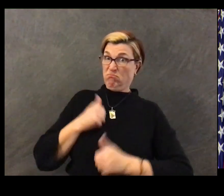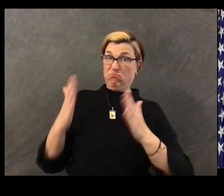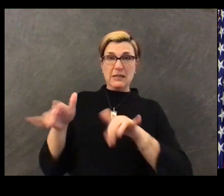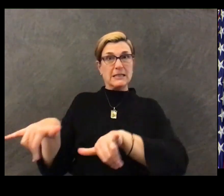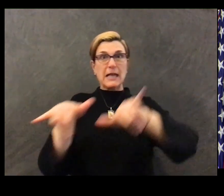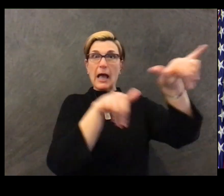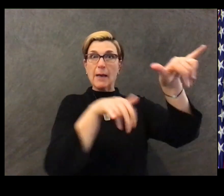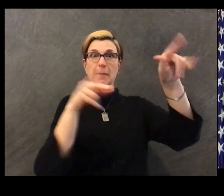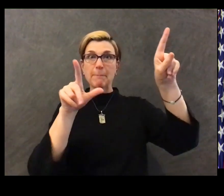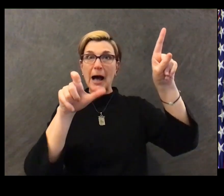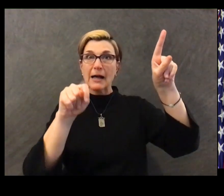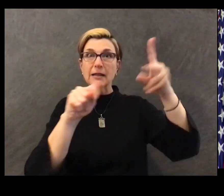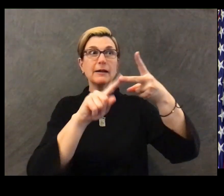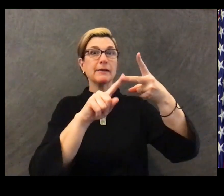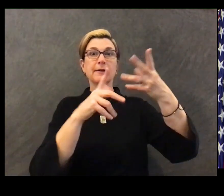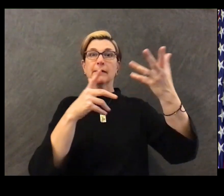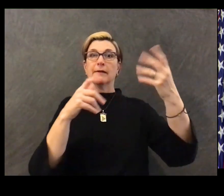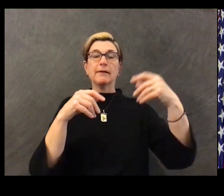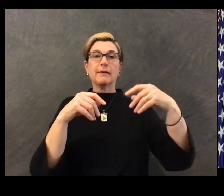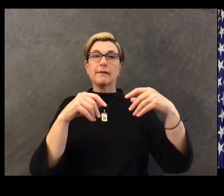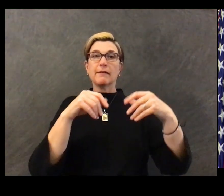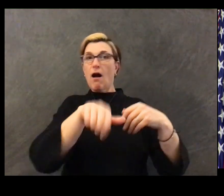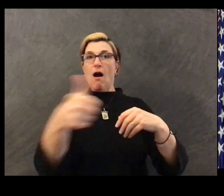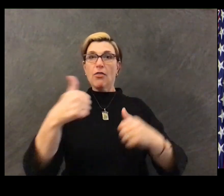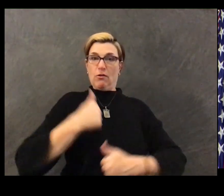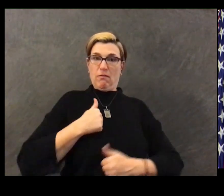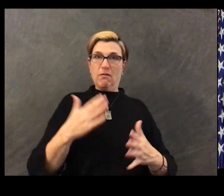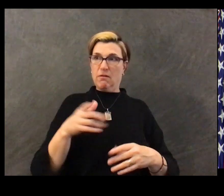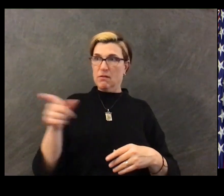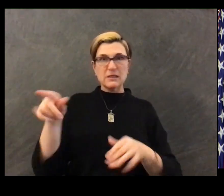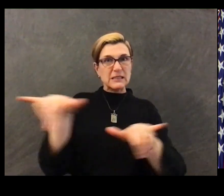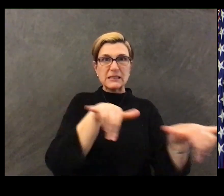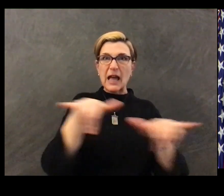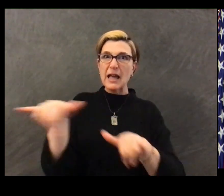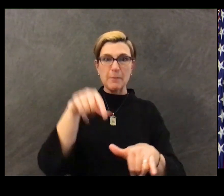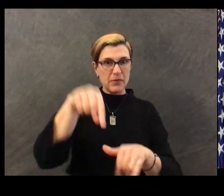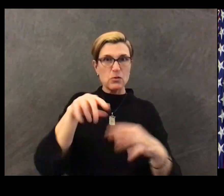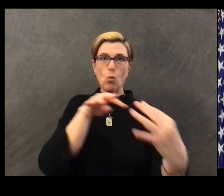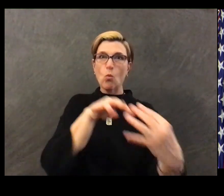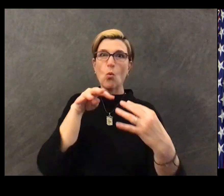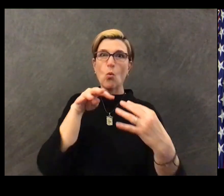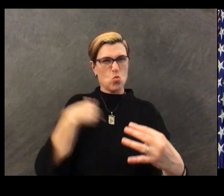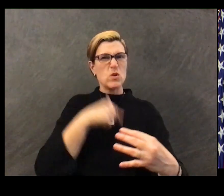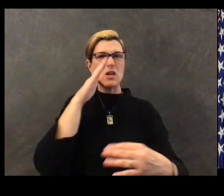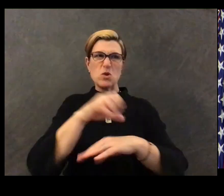more traditional fights that we win and we win if we want to win we always win